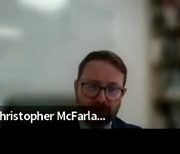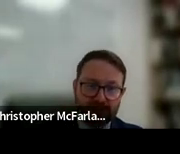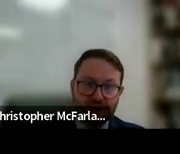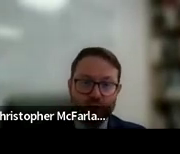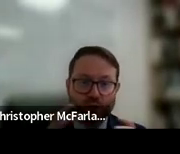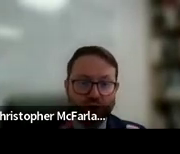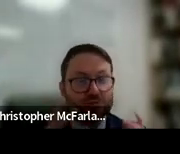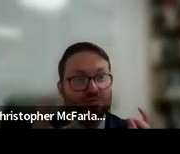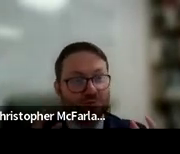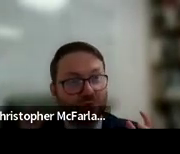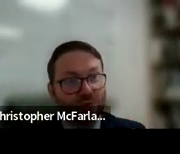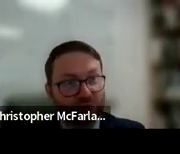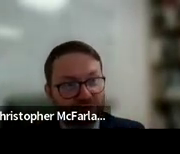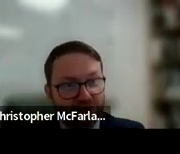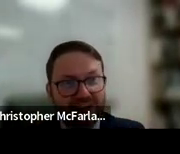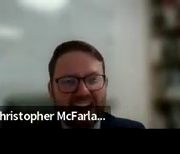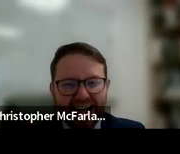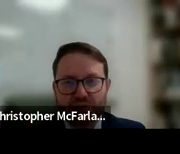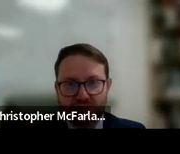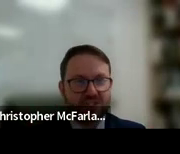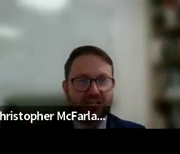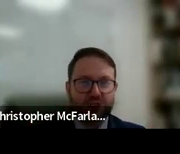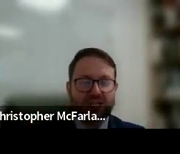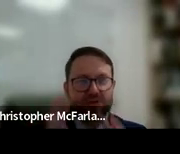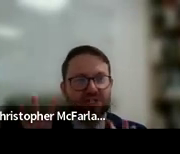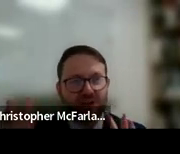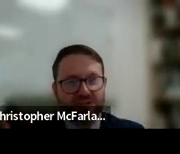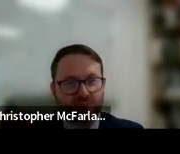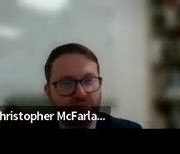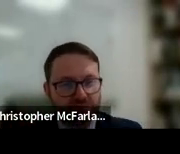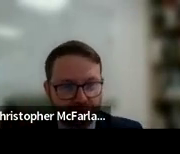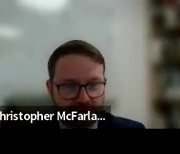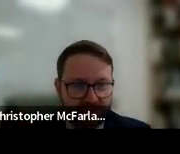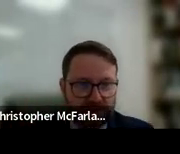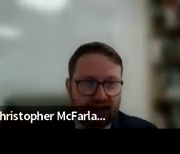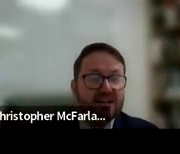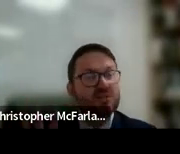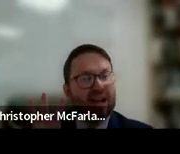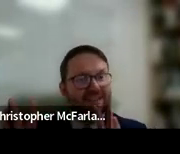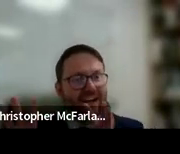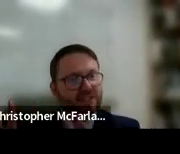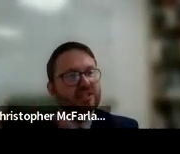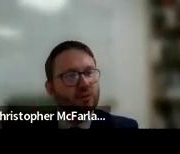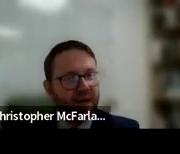that we run you through all of the actual legislation here, and the slides will help you refer to that, okay? So how do you actually go